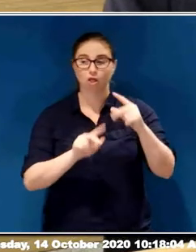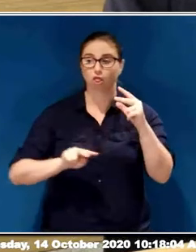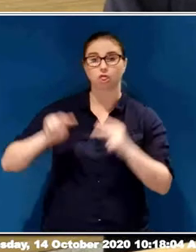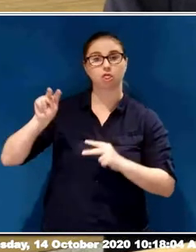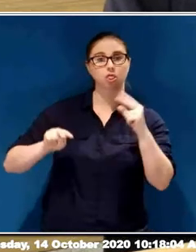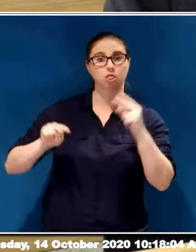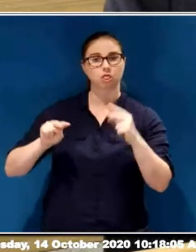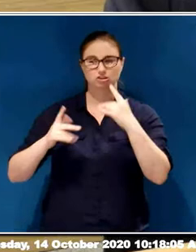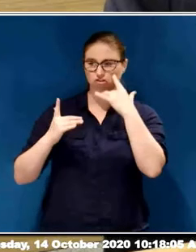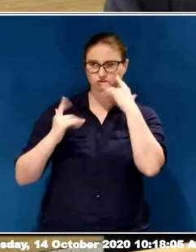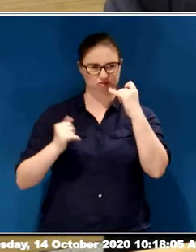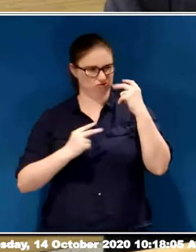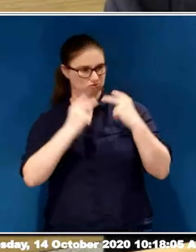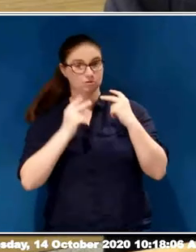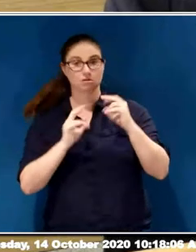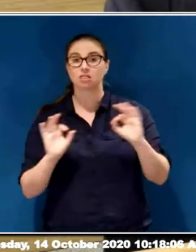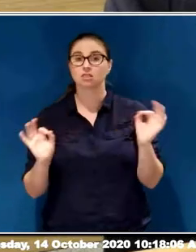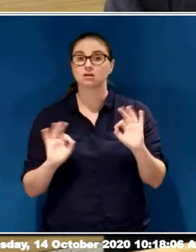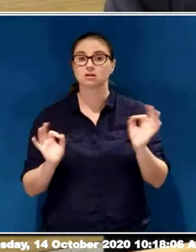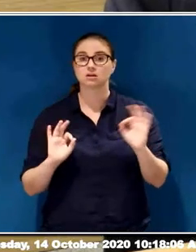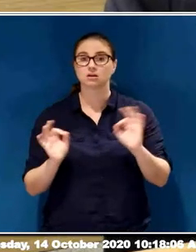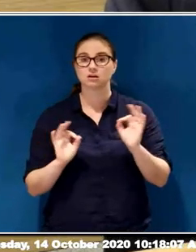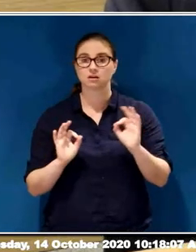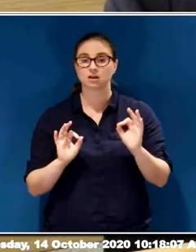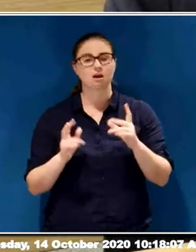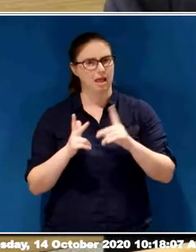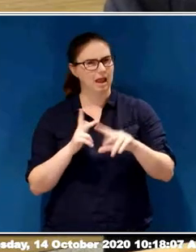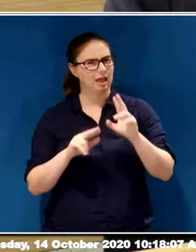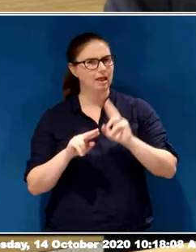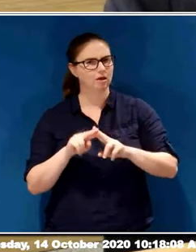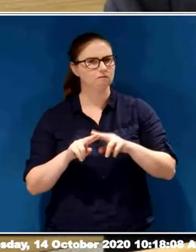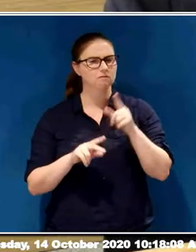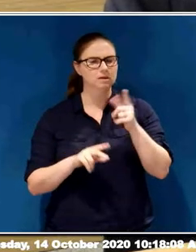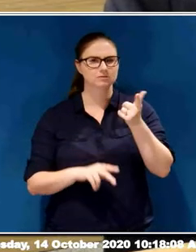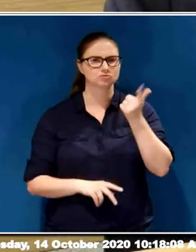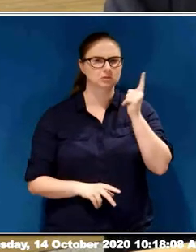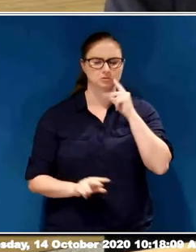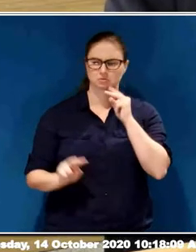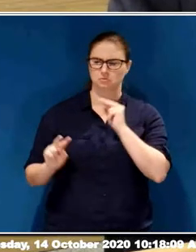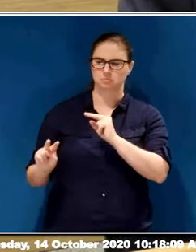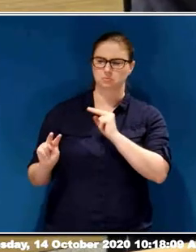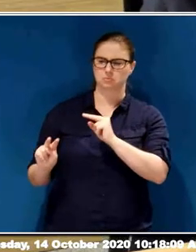had actually, I guess, taught the class strategies that they could use